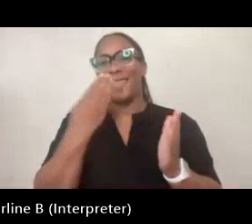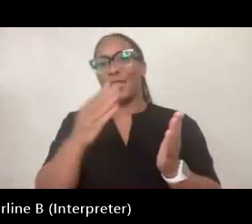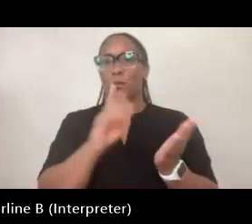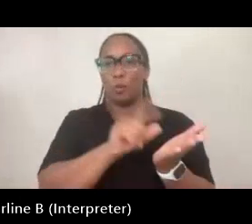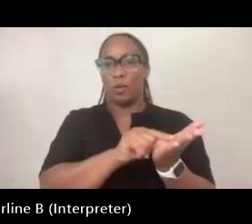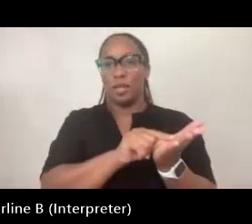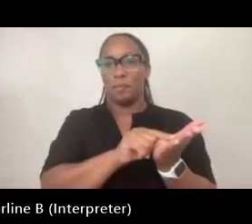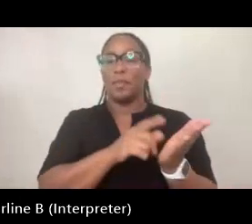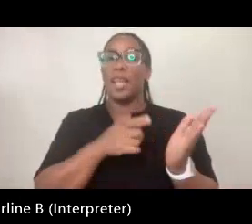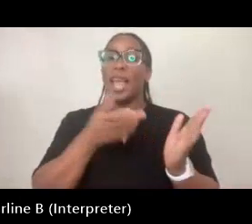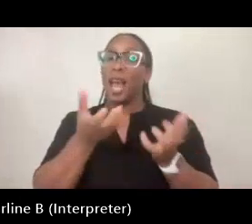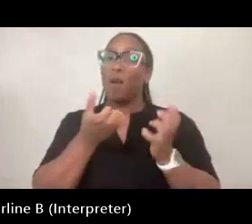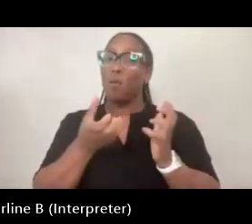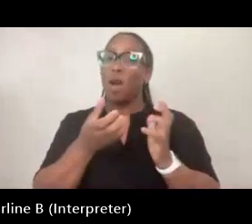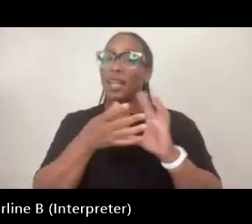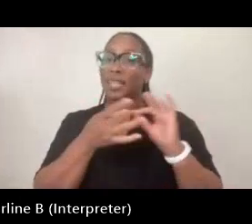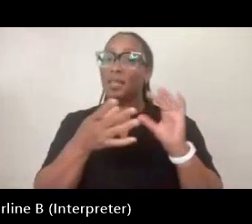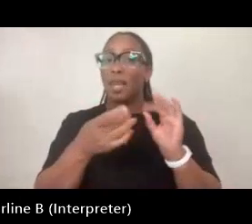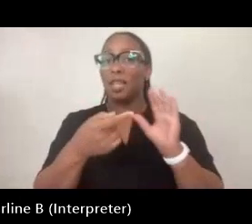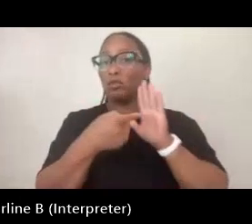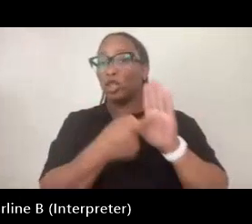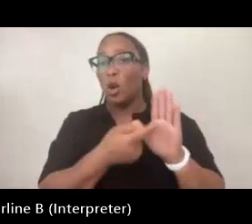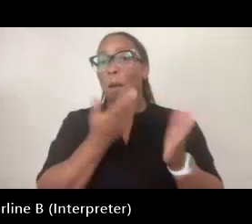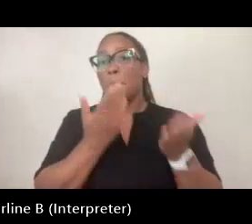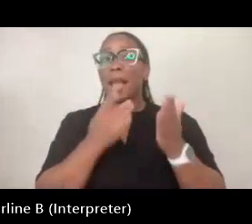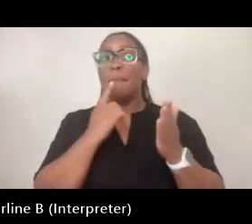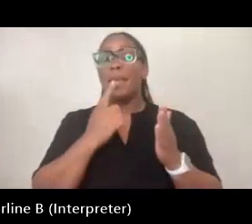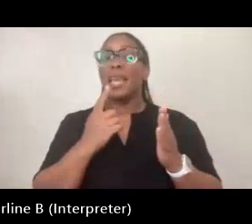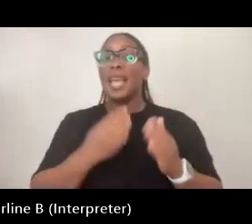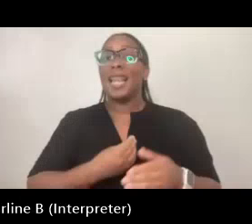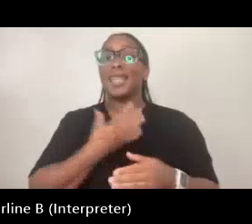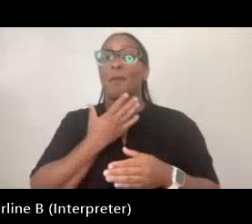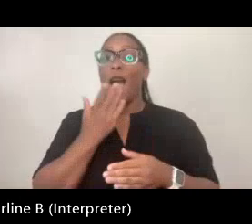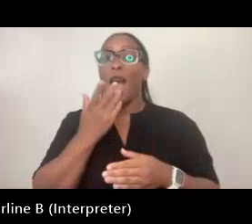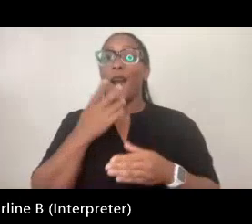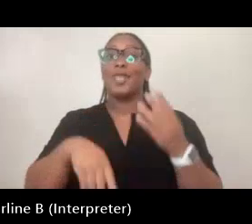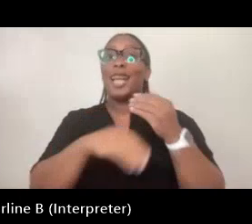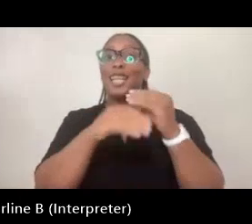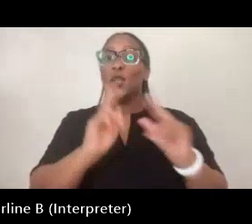So I wanted to point this out to you in case it inspires some additional folks